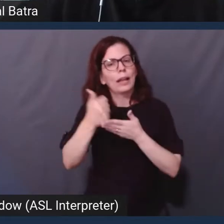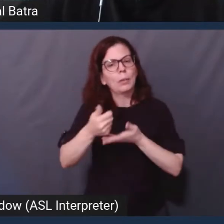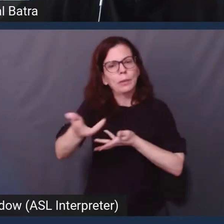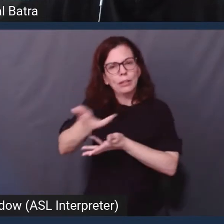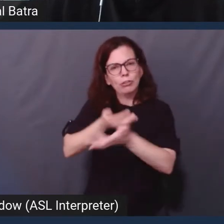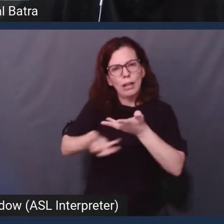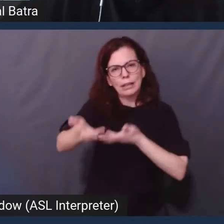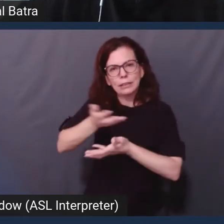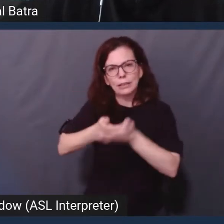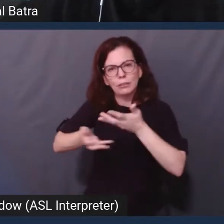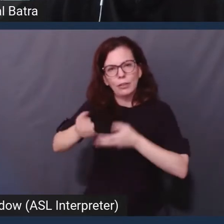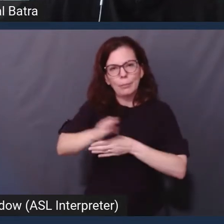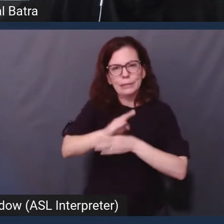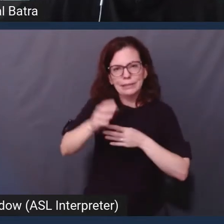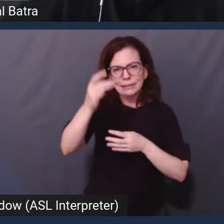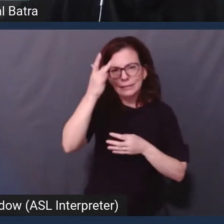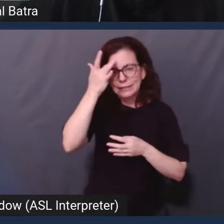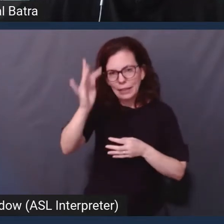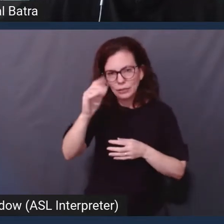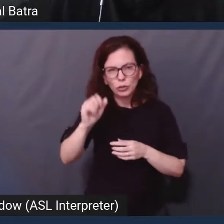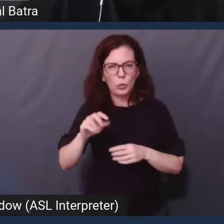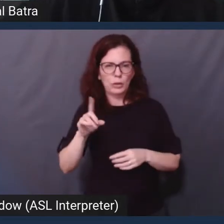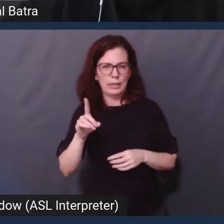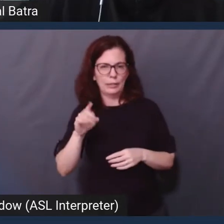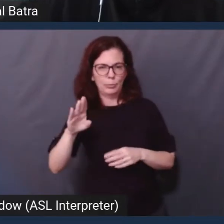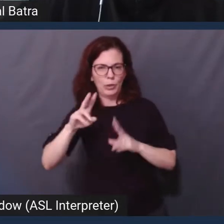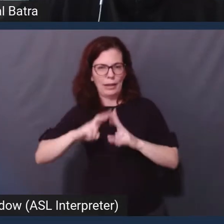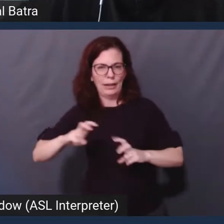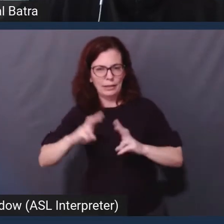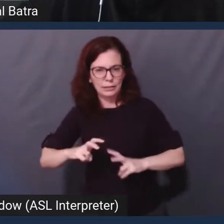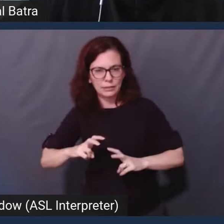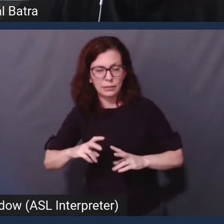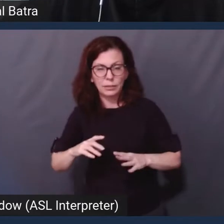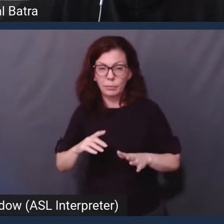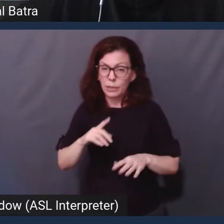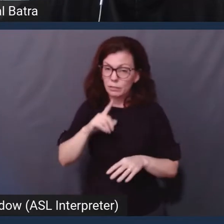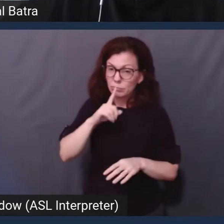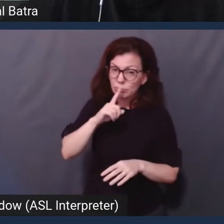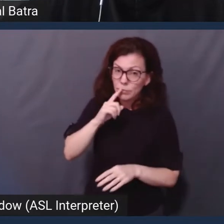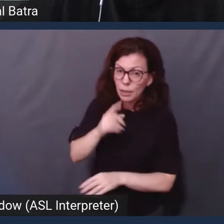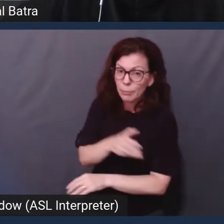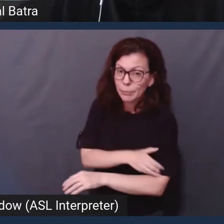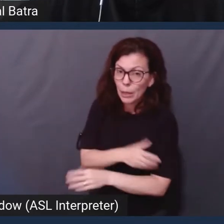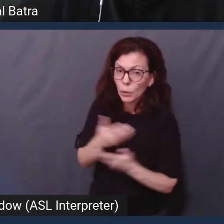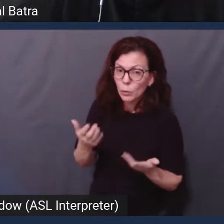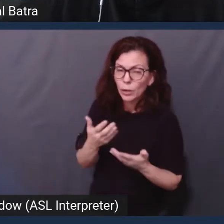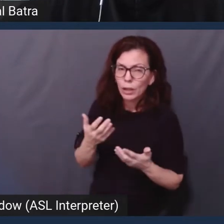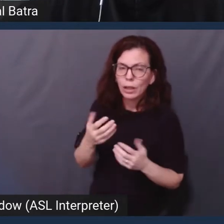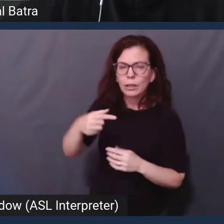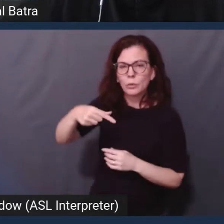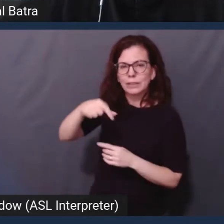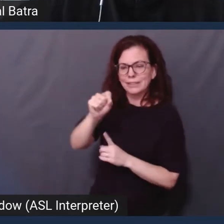or dashboarding or analytics. But the real power of QuickSight is that it's one, it's completely serverless.